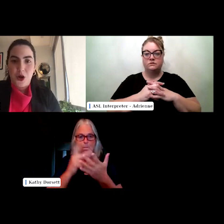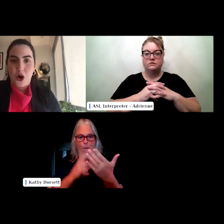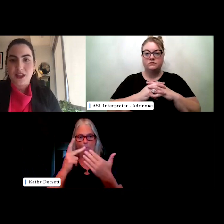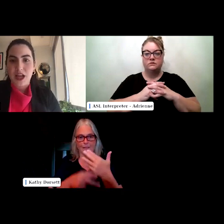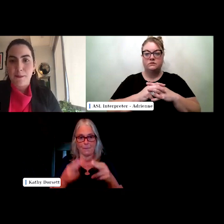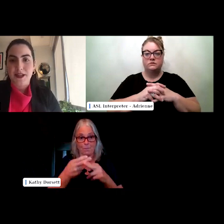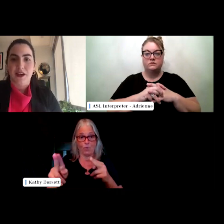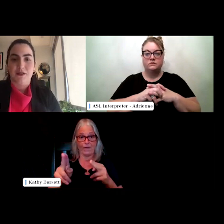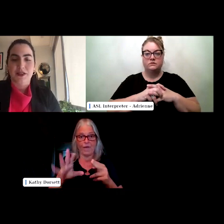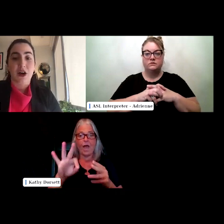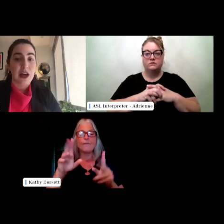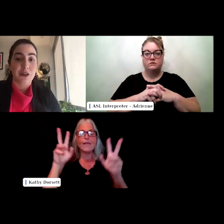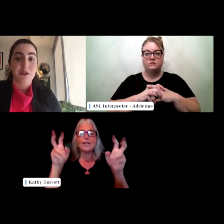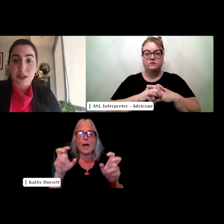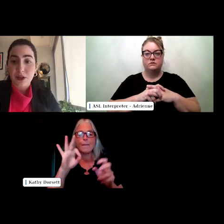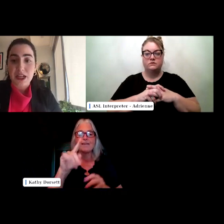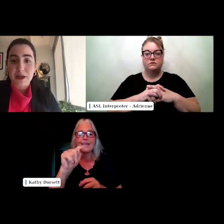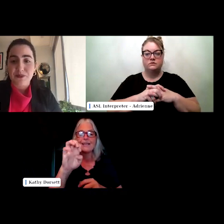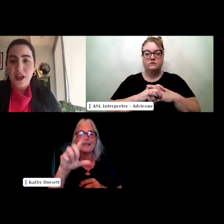Or on the topics of telehealth, flexibility.